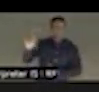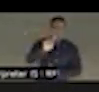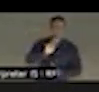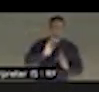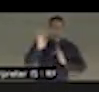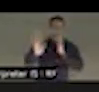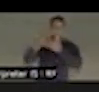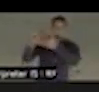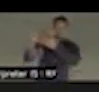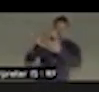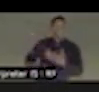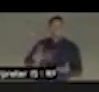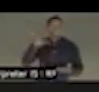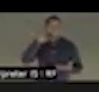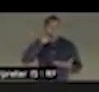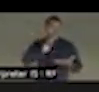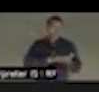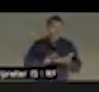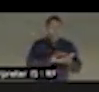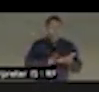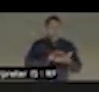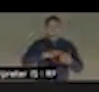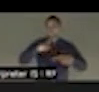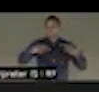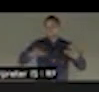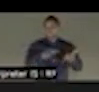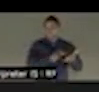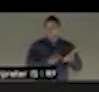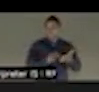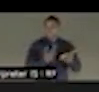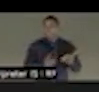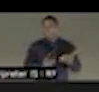And the full name of the project is Users Power the Web Accessibility Directive,